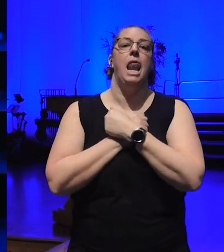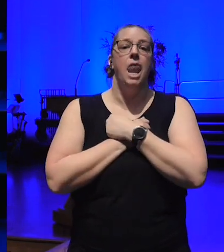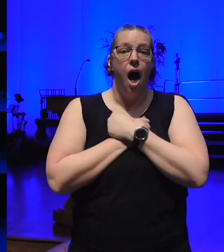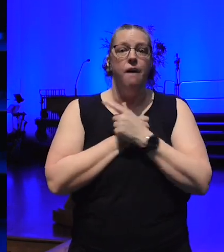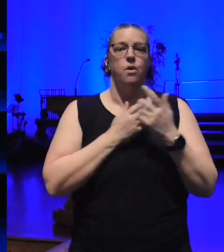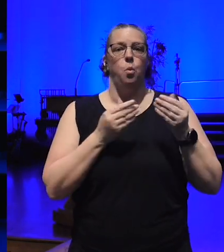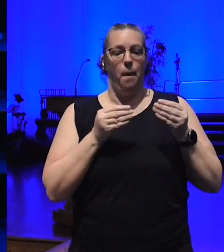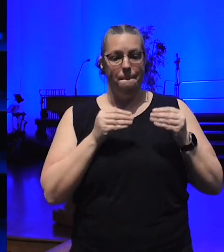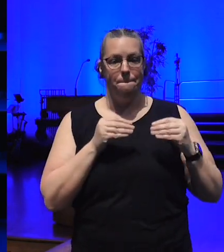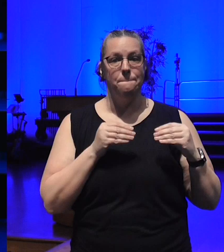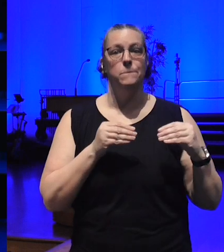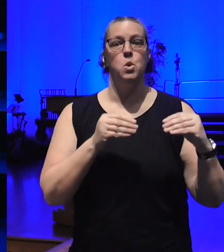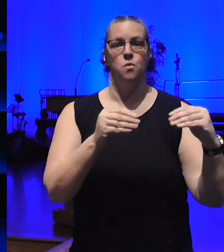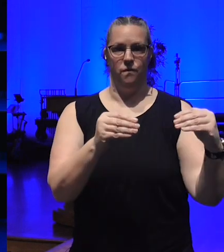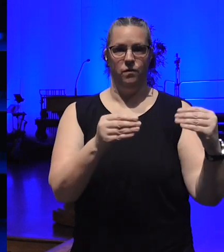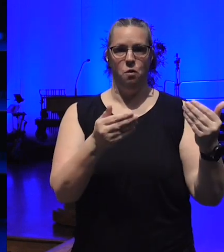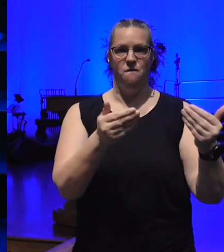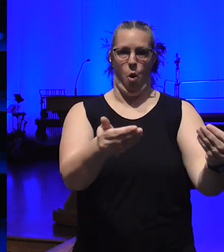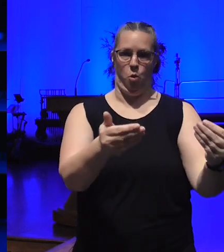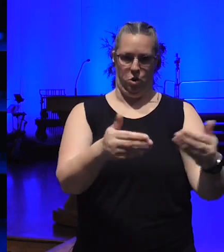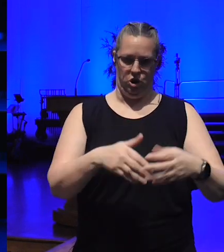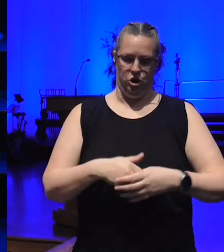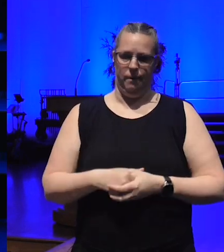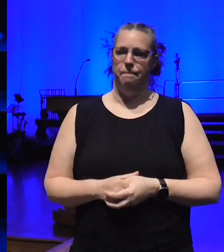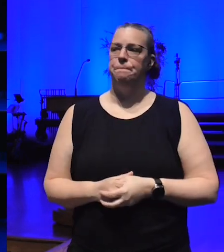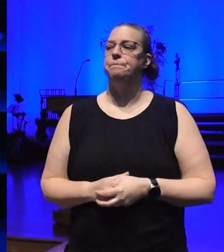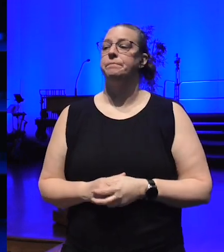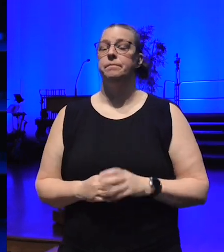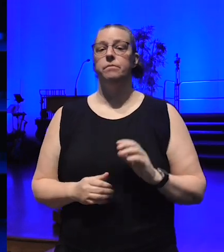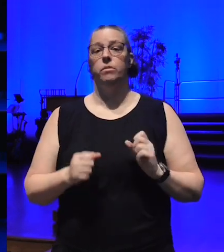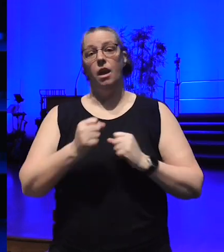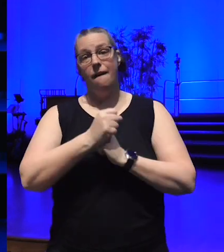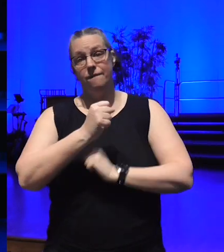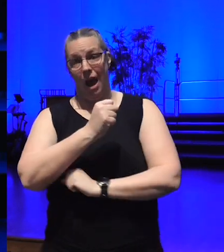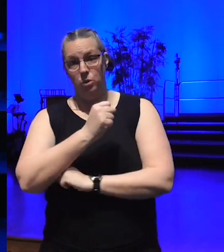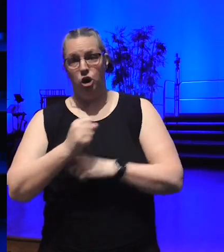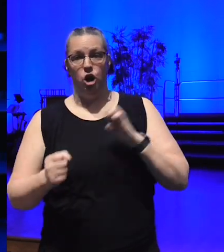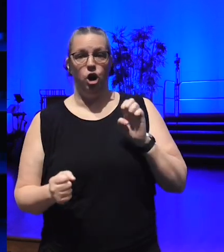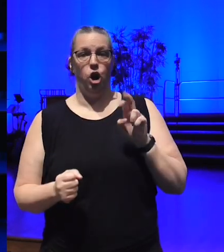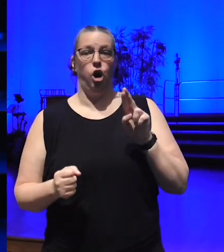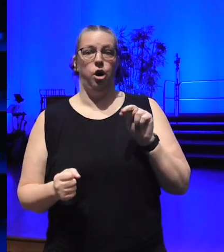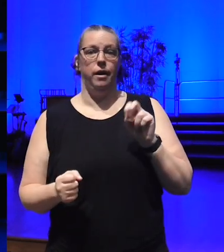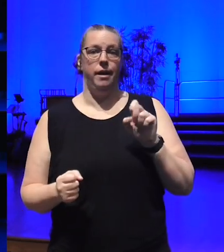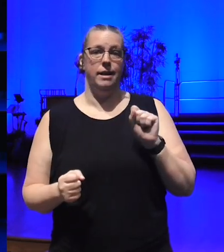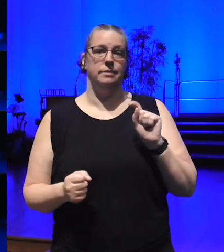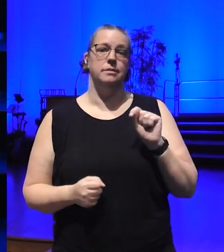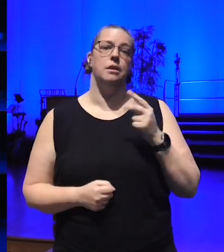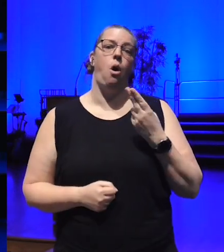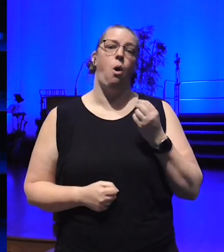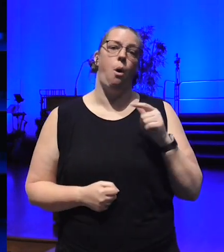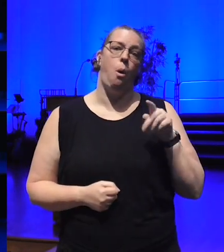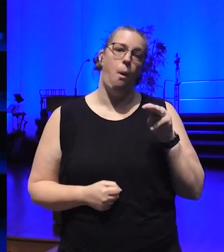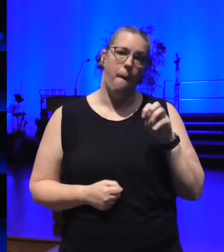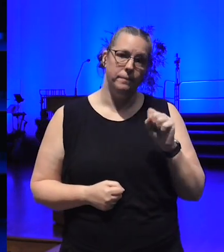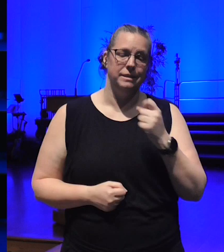you and your life forward our founder Ernest Holmes said that love is the sole principle of